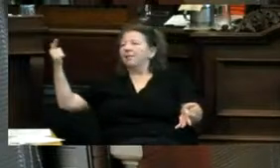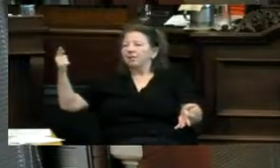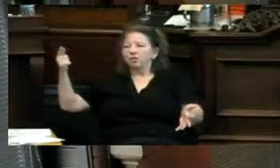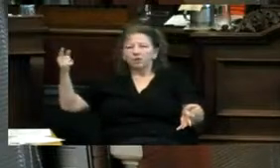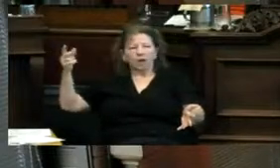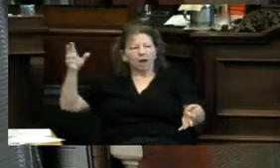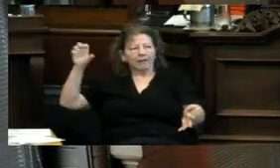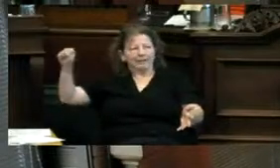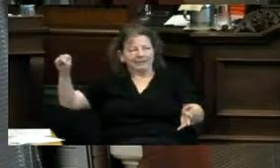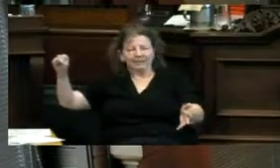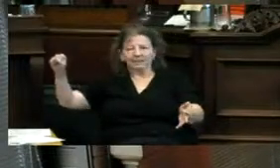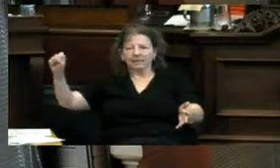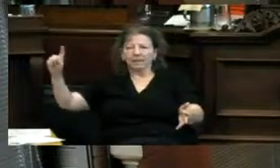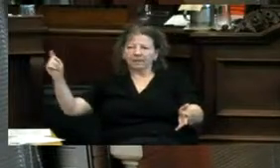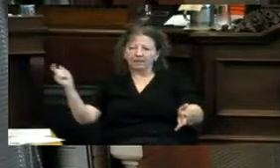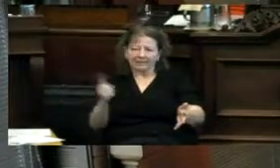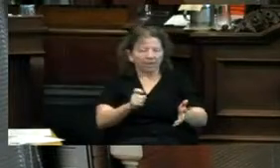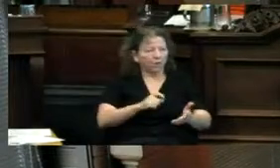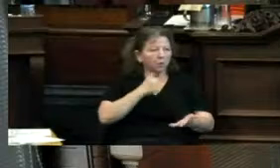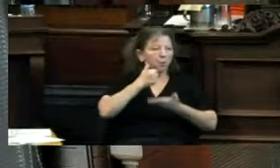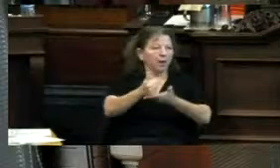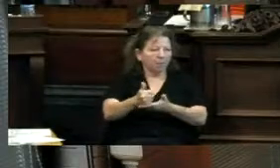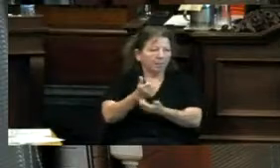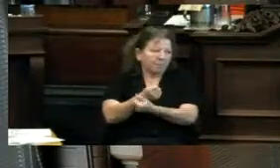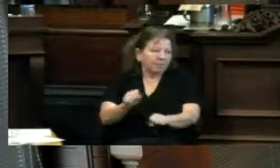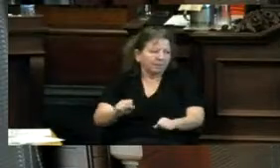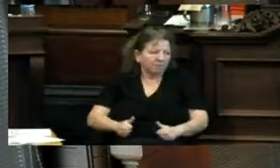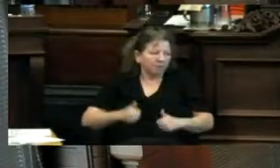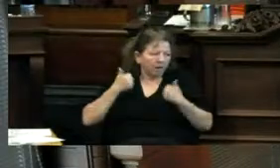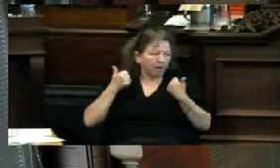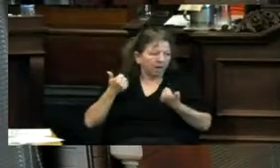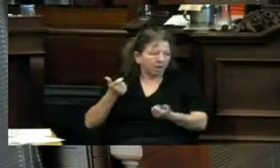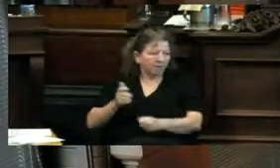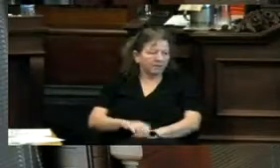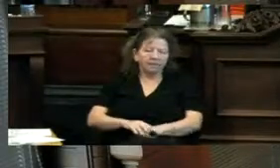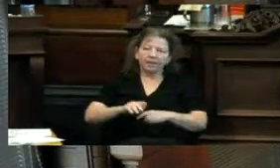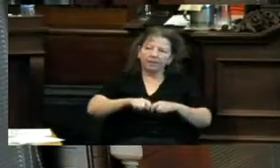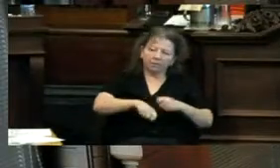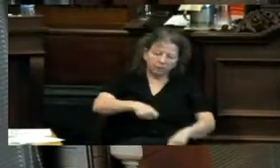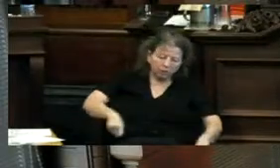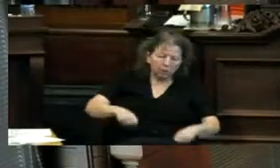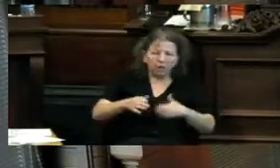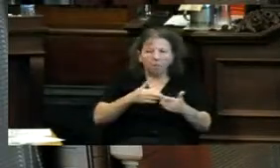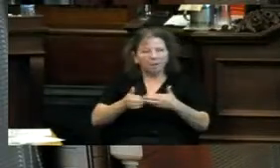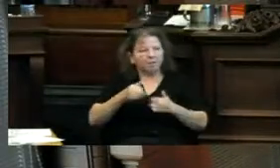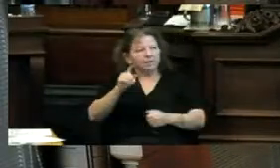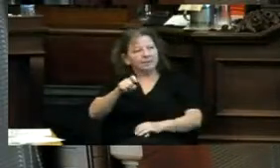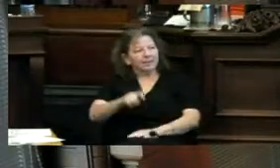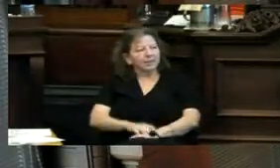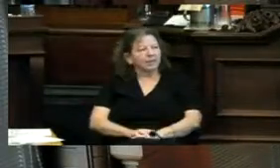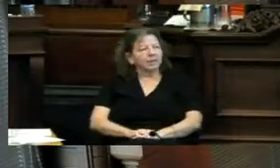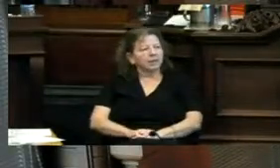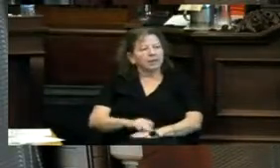that. But when a person is shot and they're left on the scene alone, then somebody is there immediately to get there after